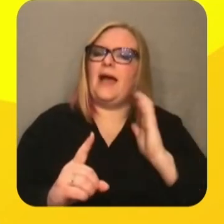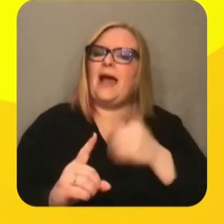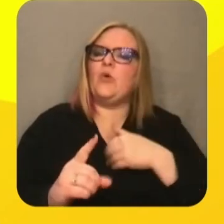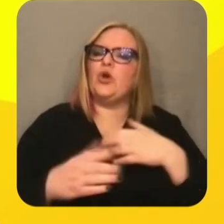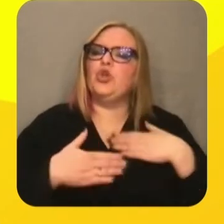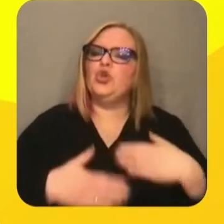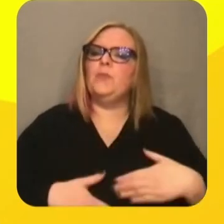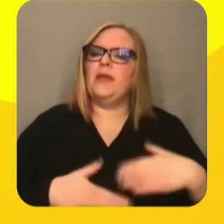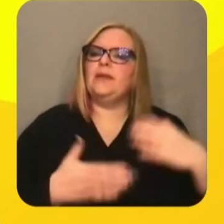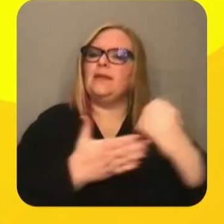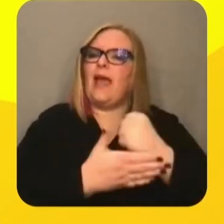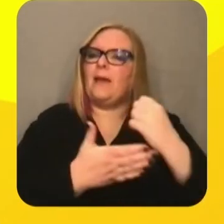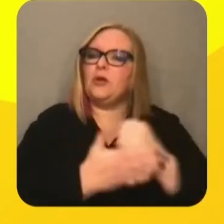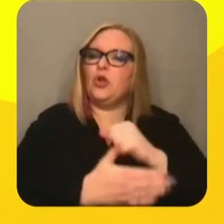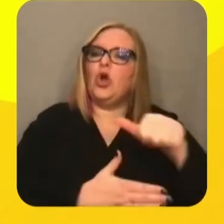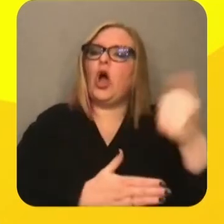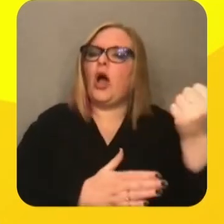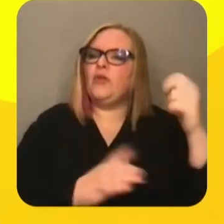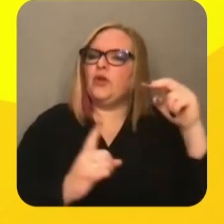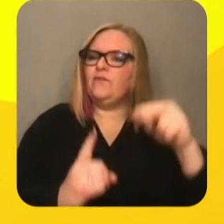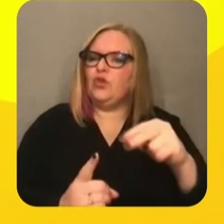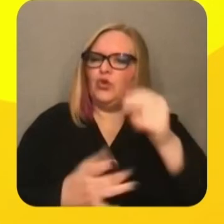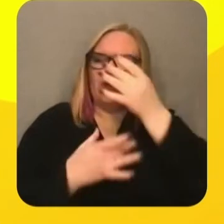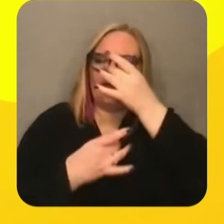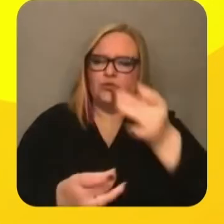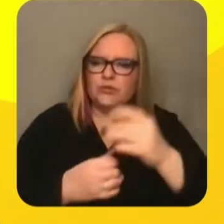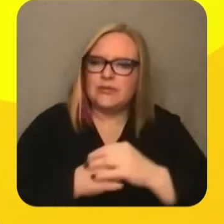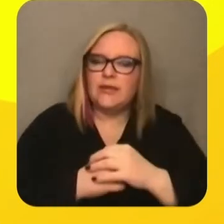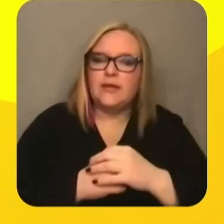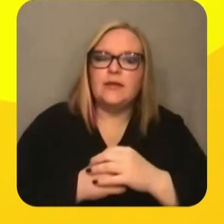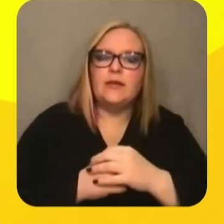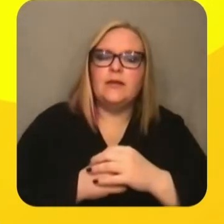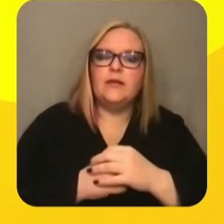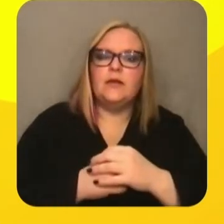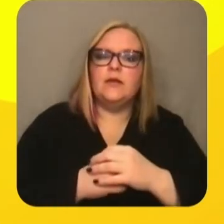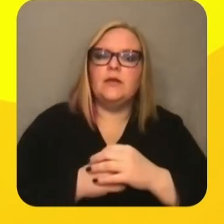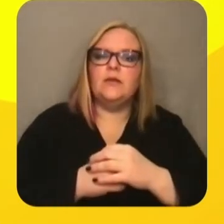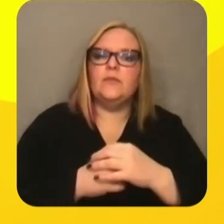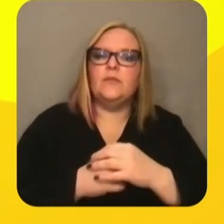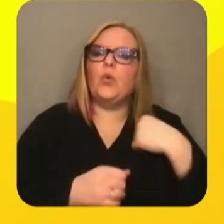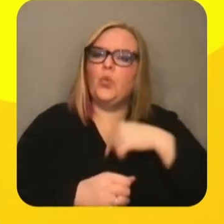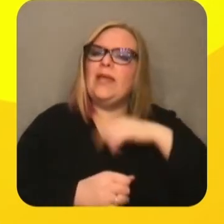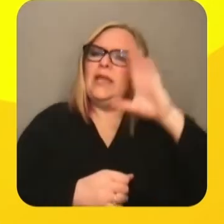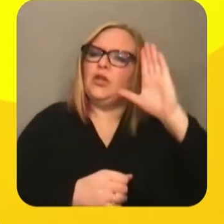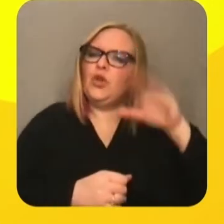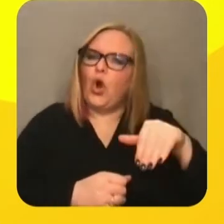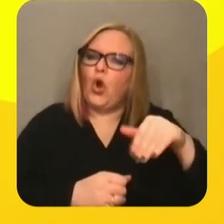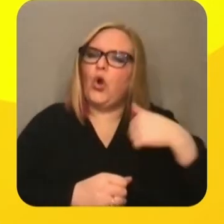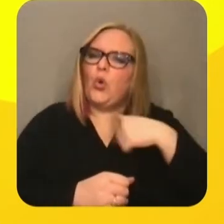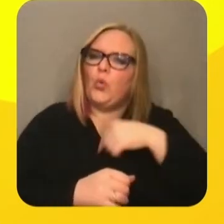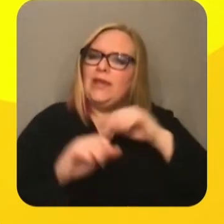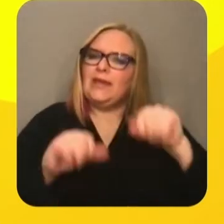Here's the other one that's interesting. We know at Groupon that we can do more with identifying